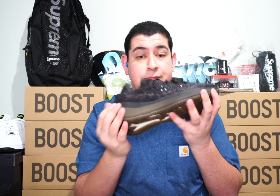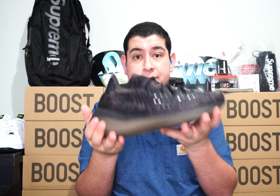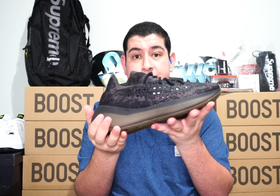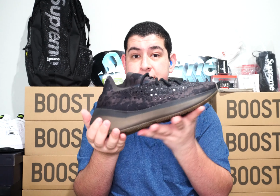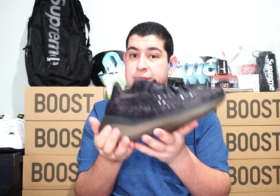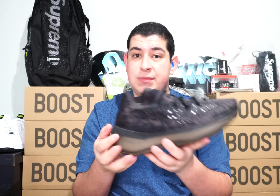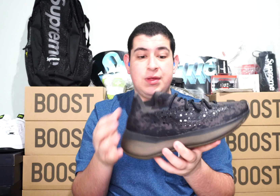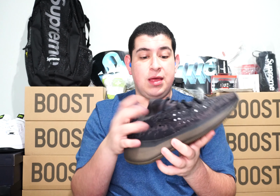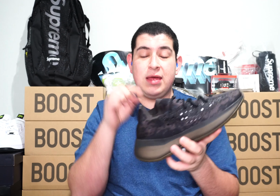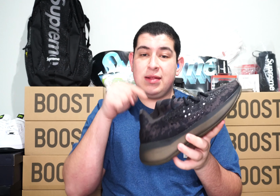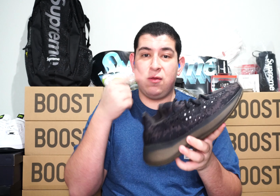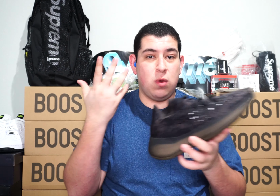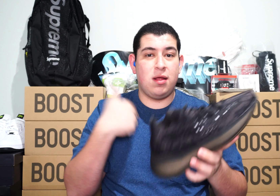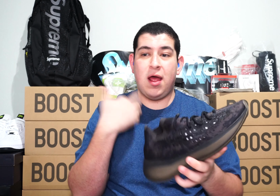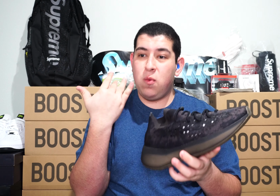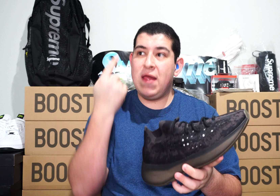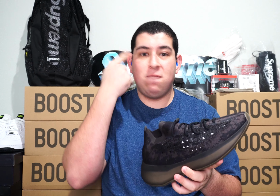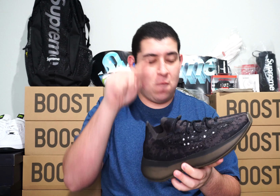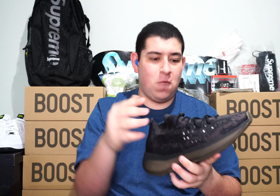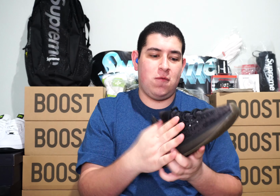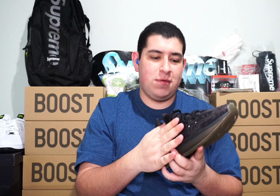This is what I’ve been waiting for.